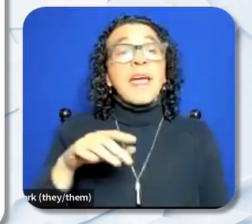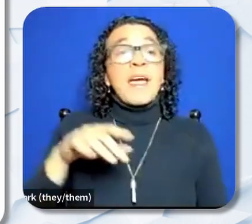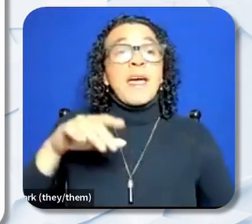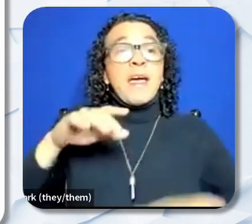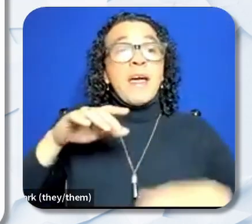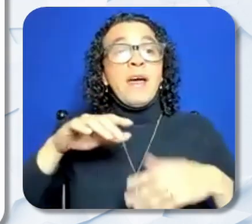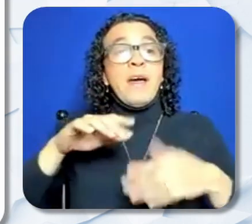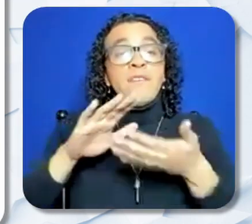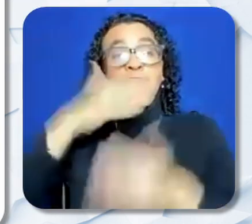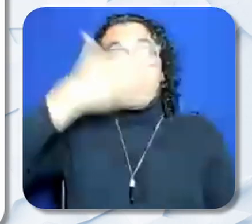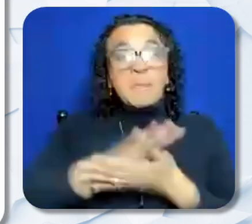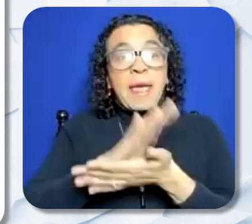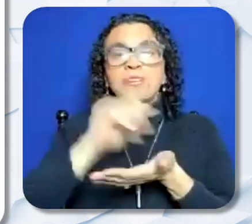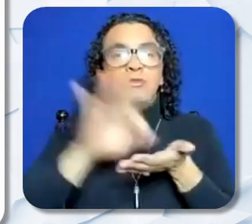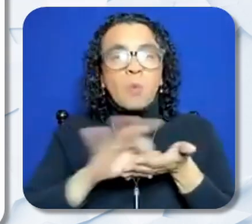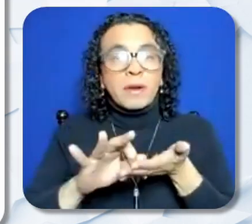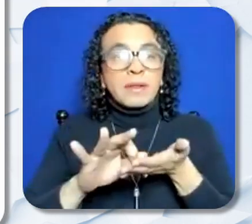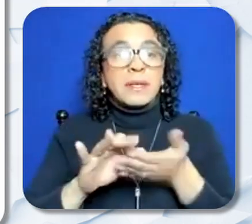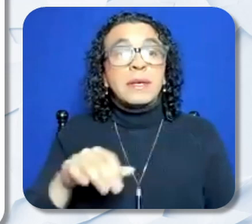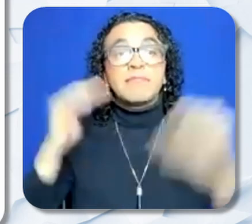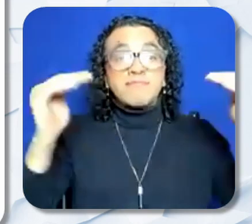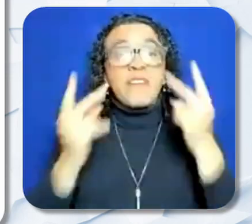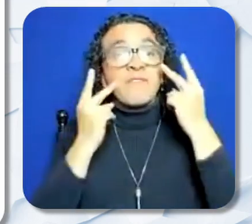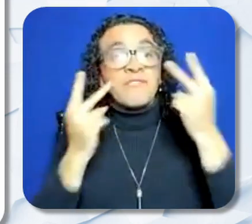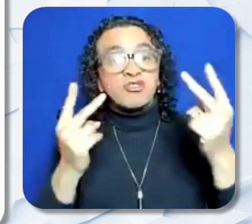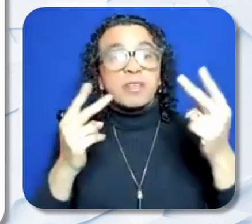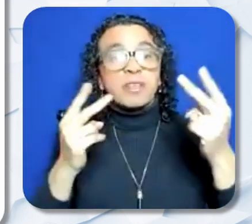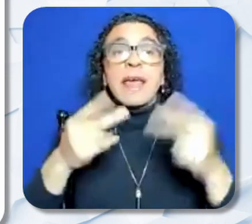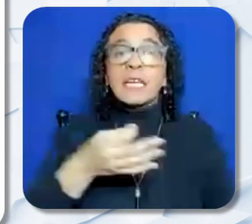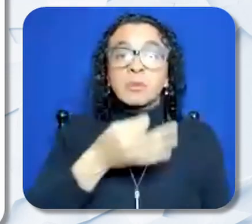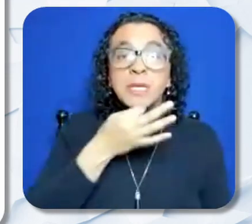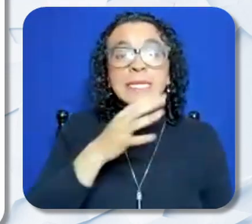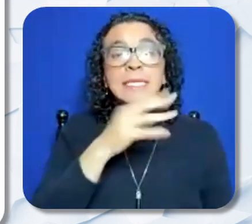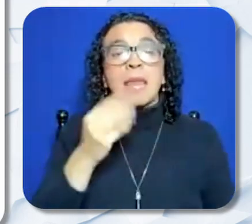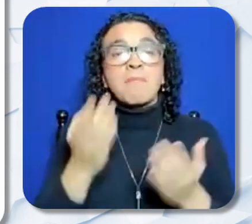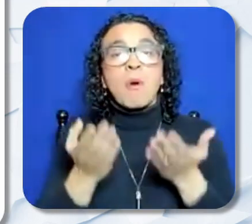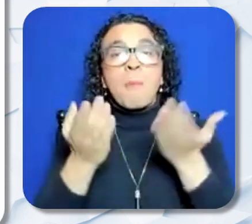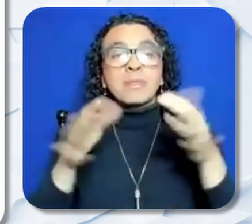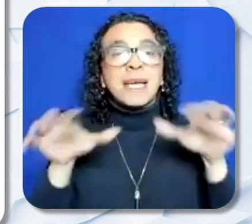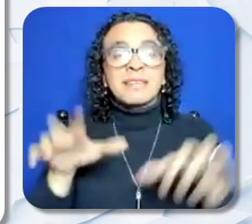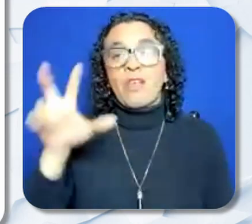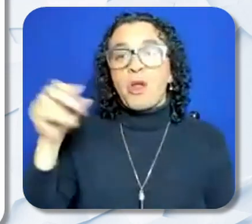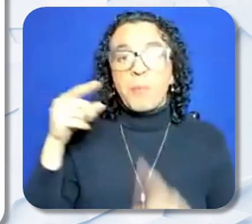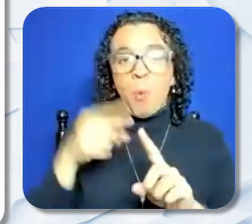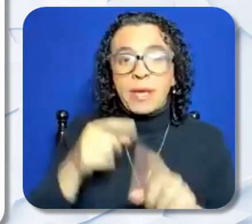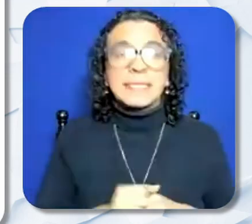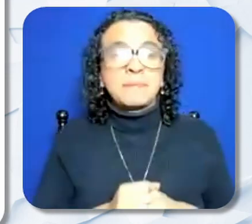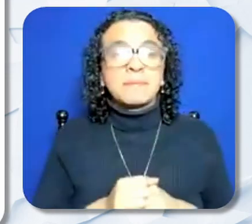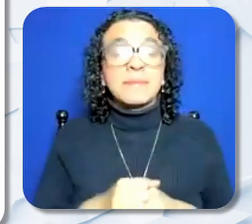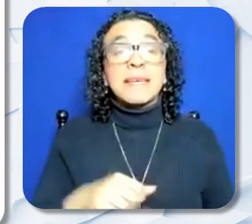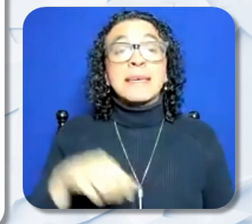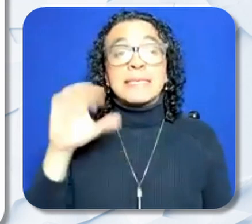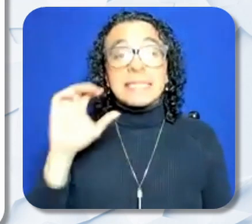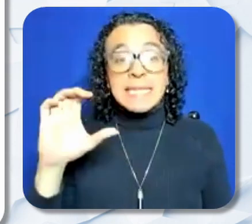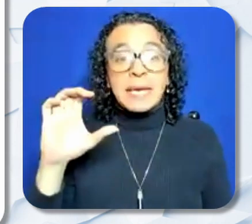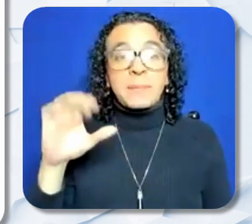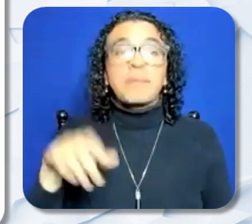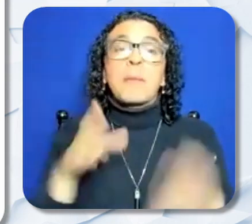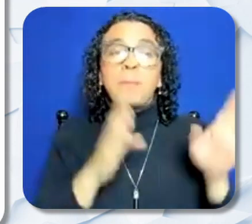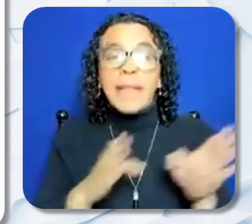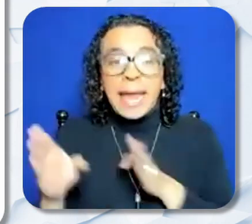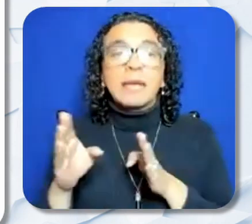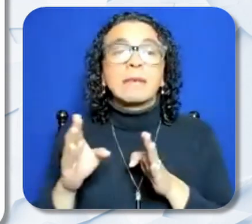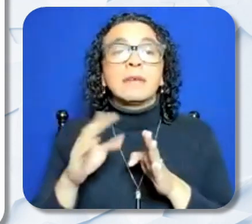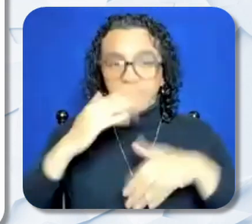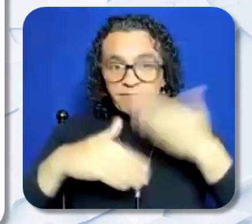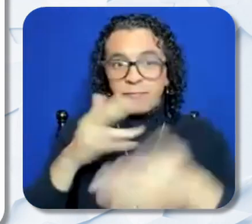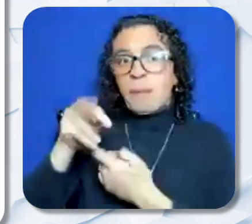B: Vision, Expertise and Proposed Activities, 30 points. C: Planning Implementation and Evaluation